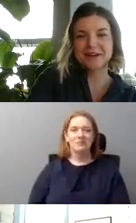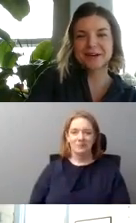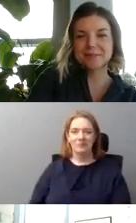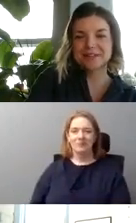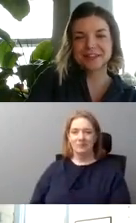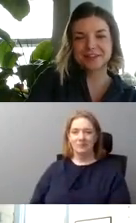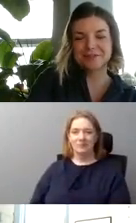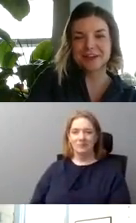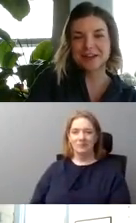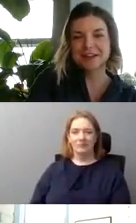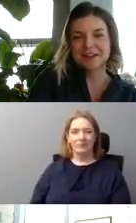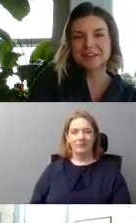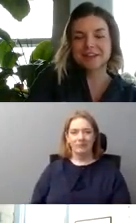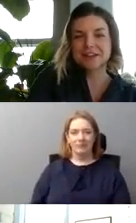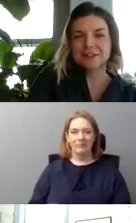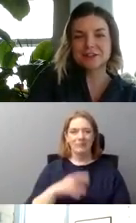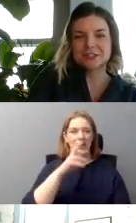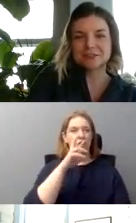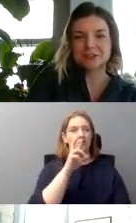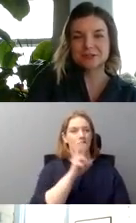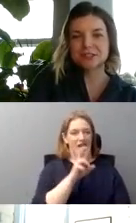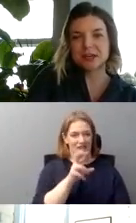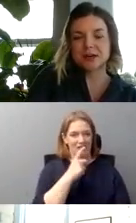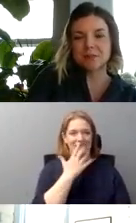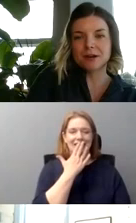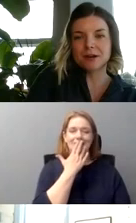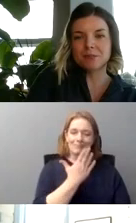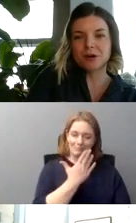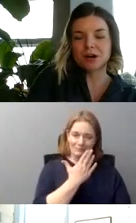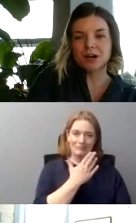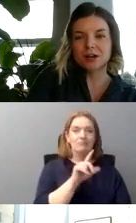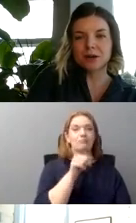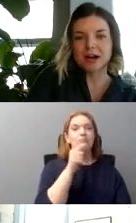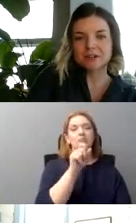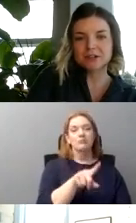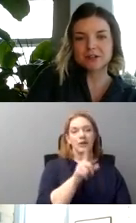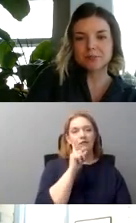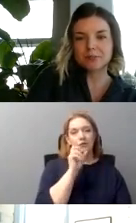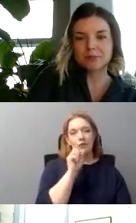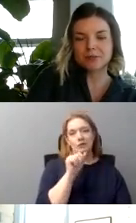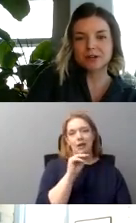R: Thank you for that. Another question for you Sam, more on a practical, probably more